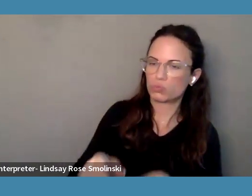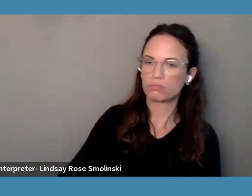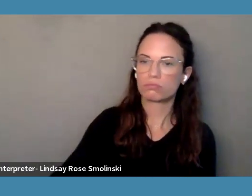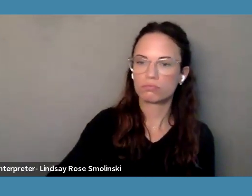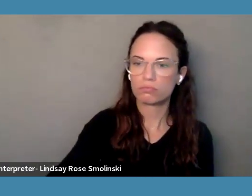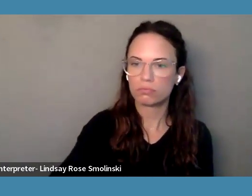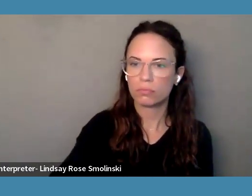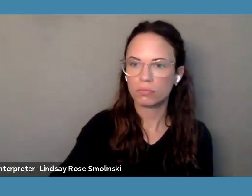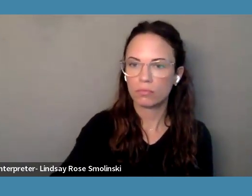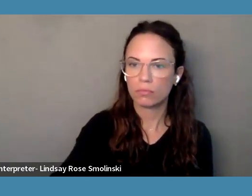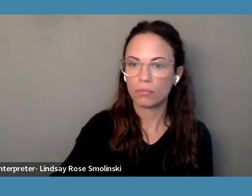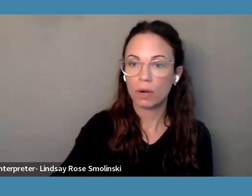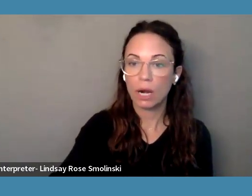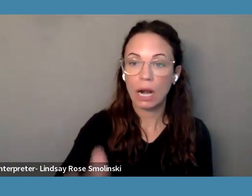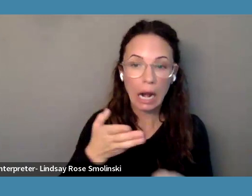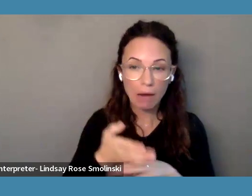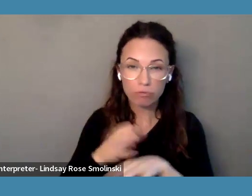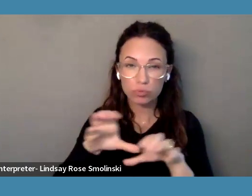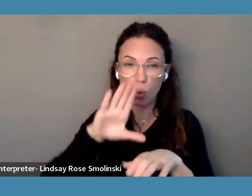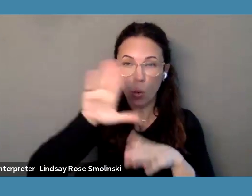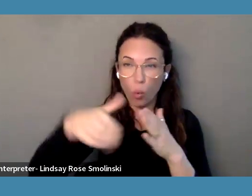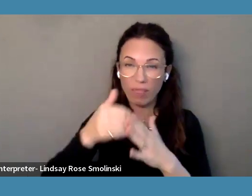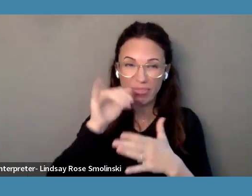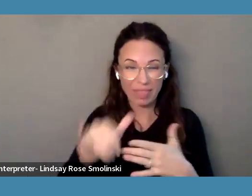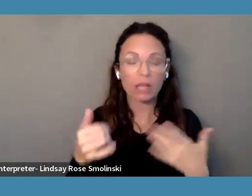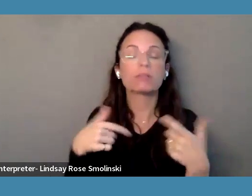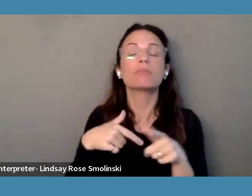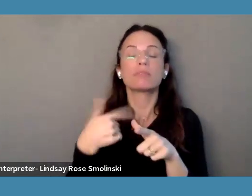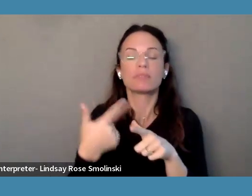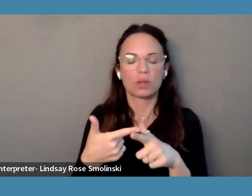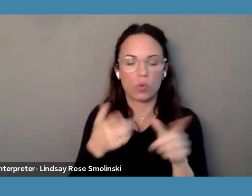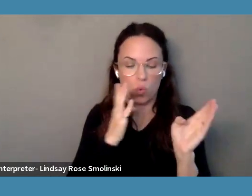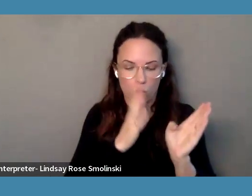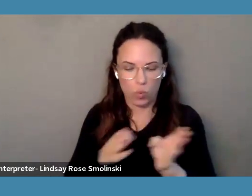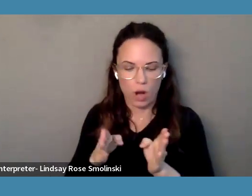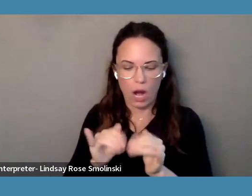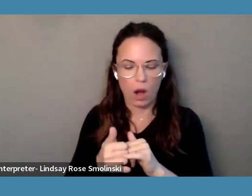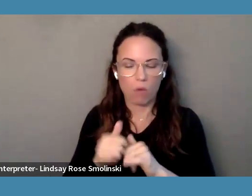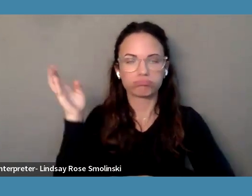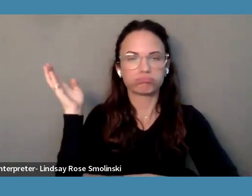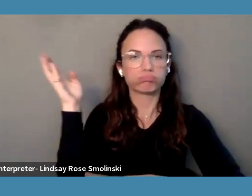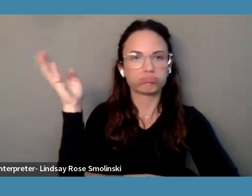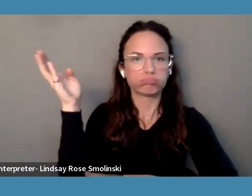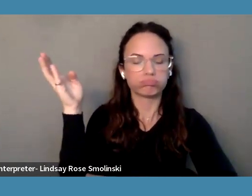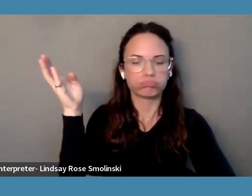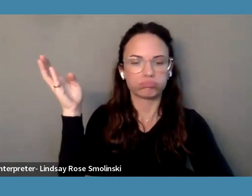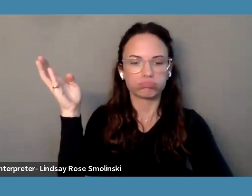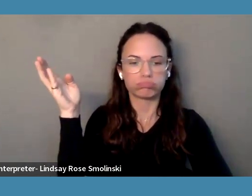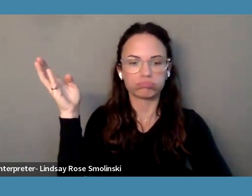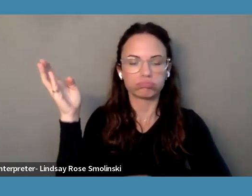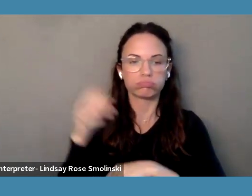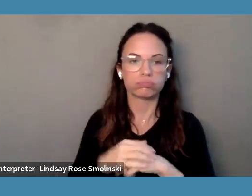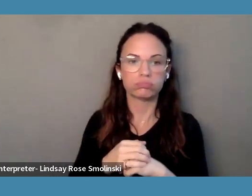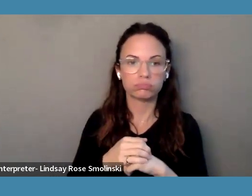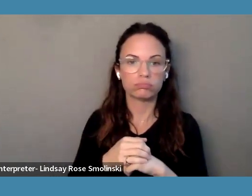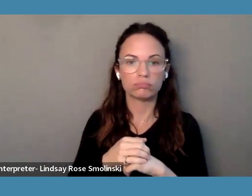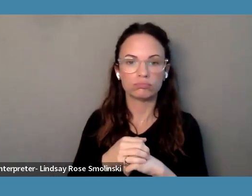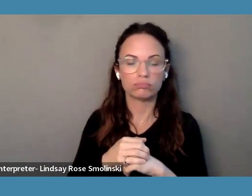And then after you do all of that, you're gonna organize how you will present your case